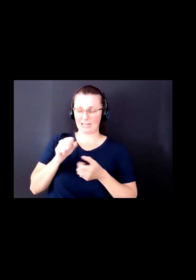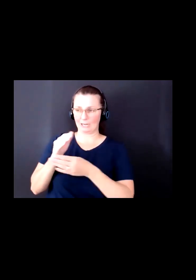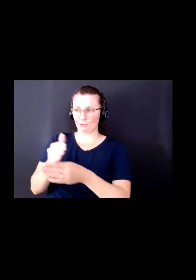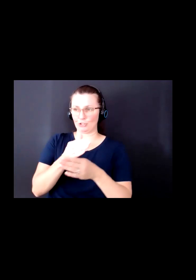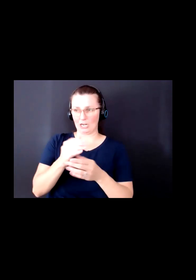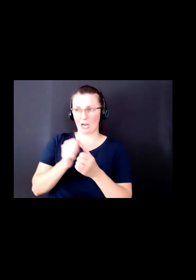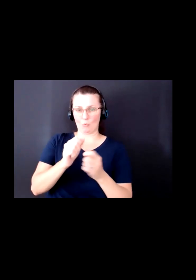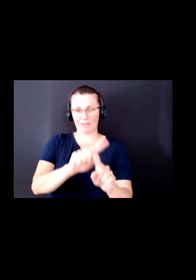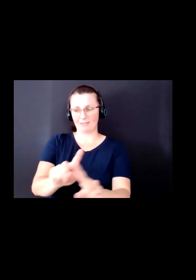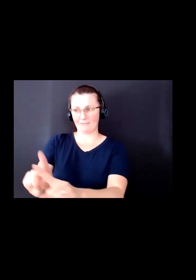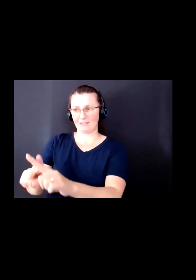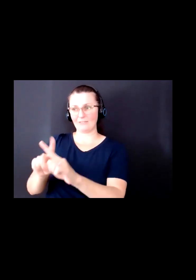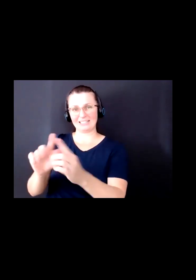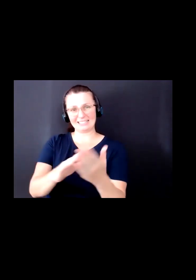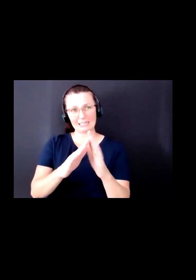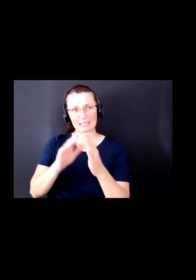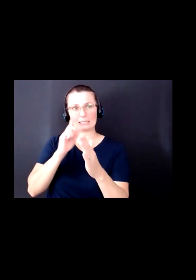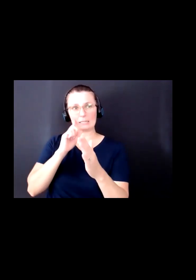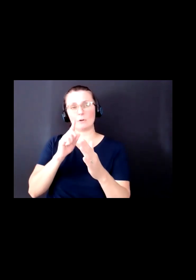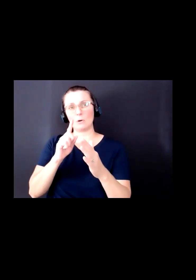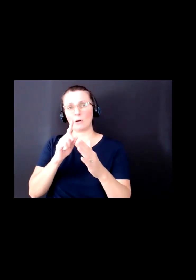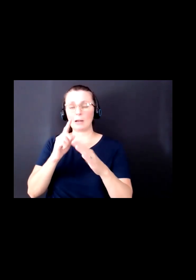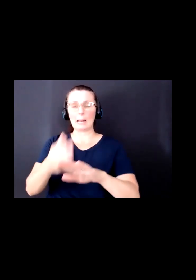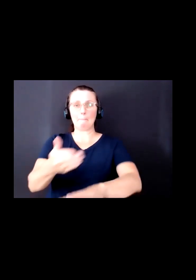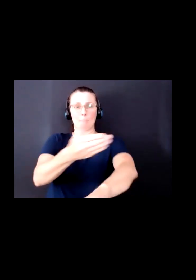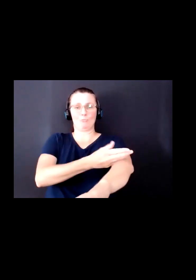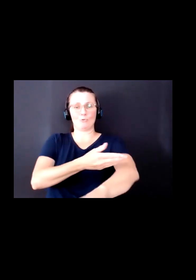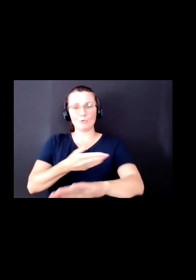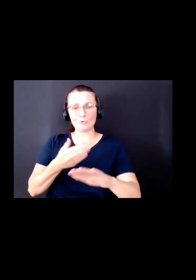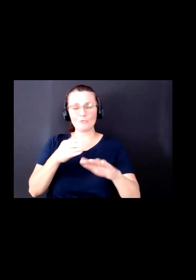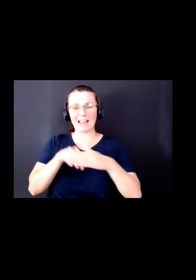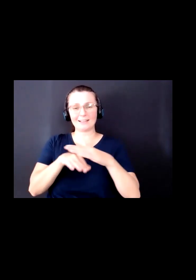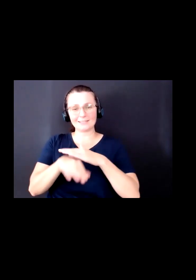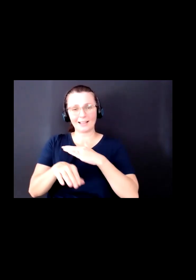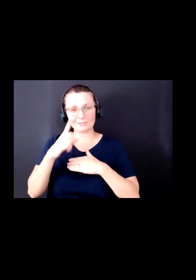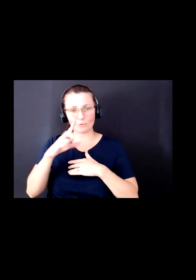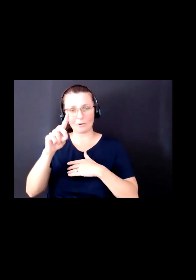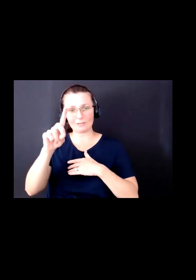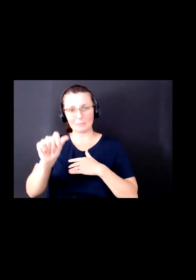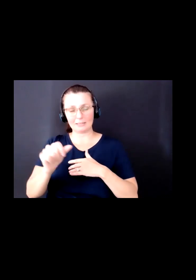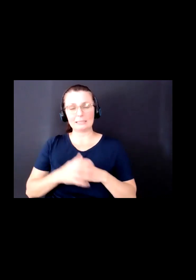improvements to accessibility within municipalities. And it is really